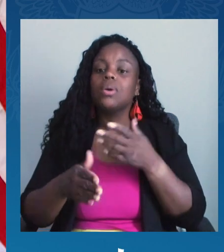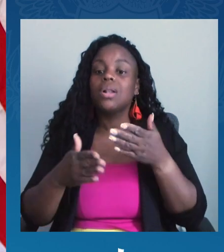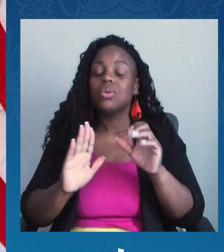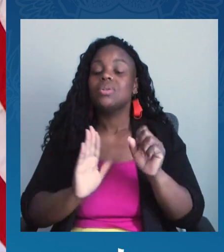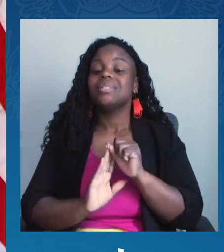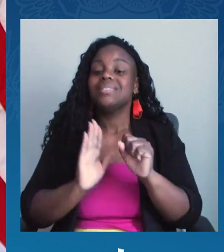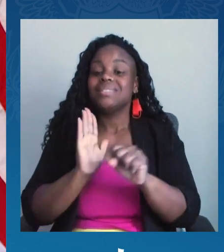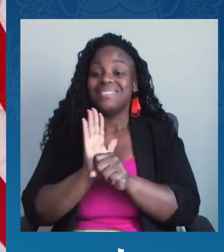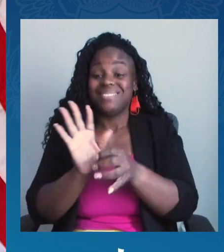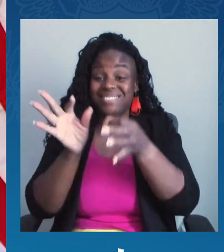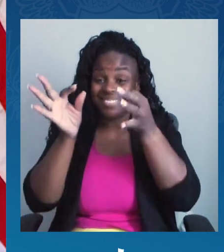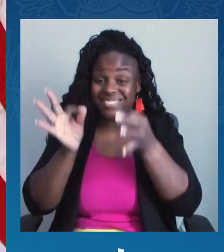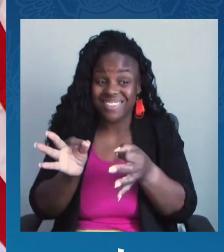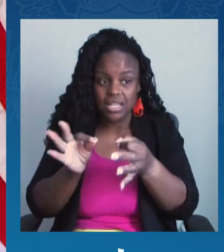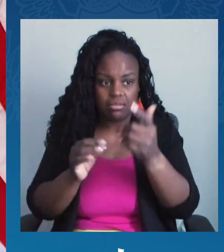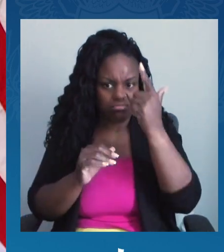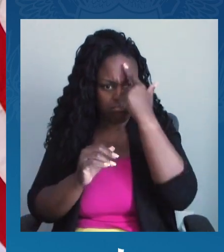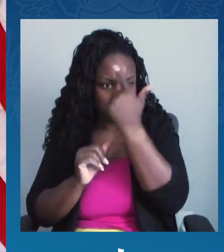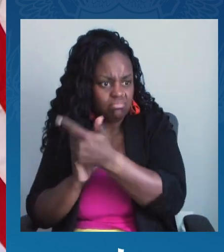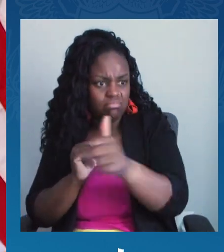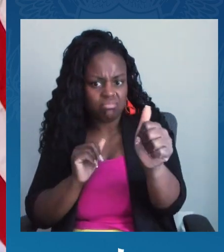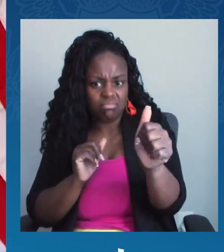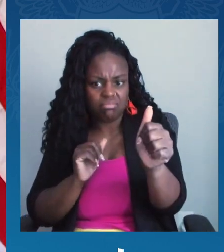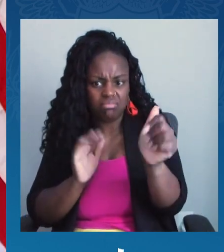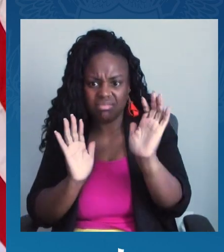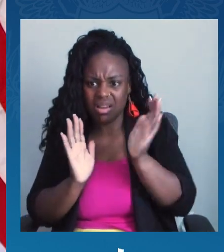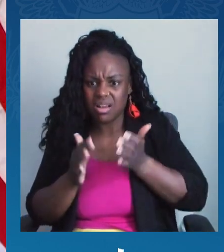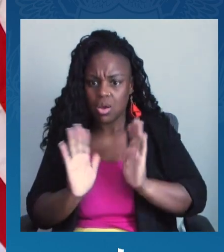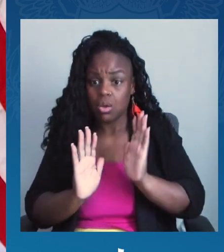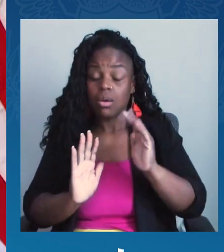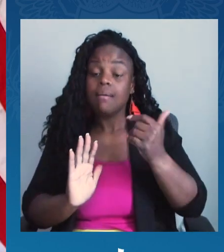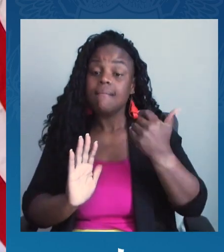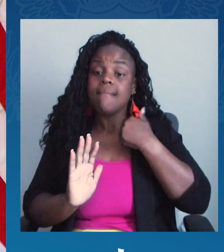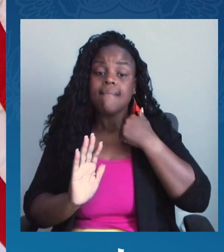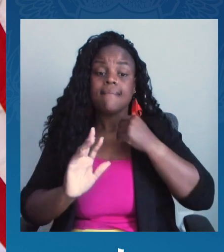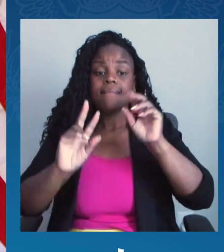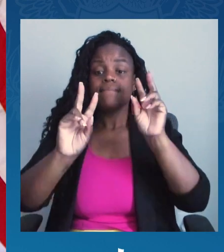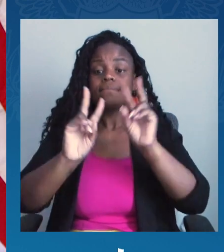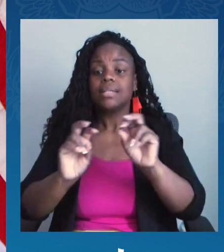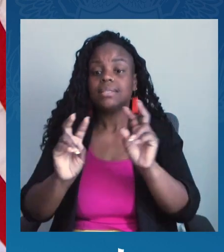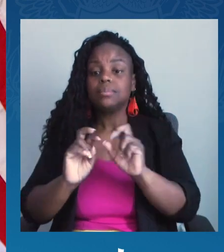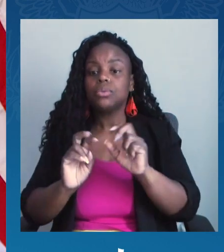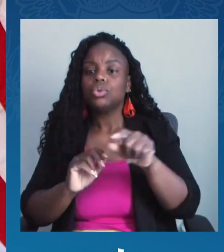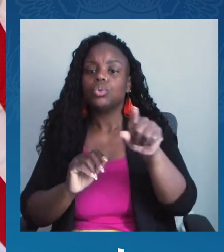Well, I've done an assessment of where you're seeing some of the most fierce attacks